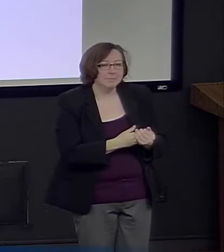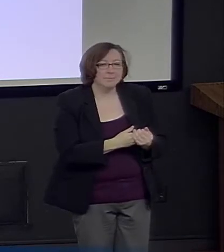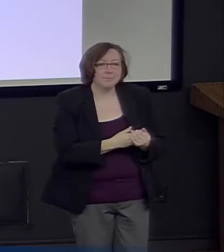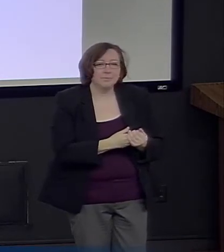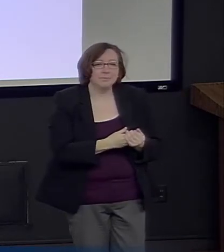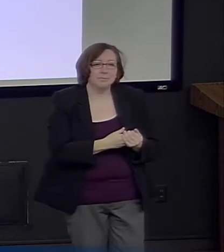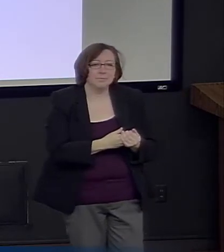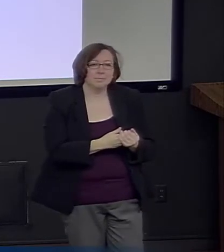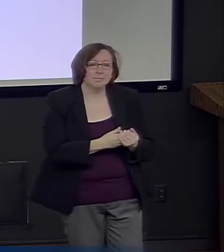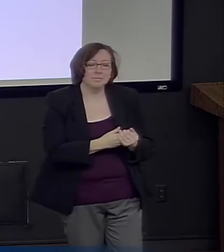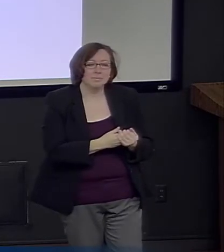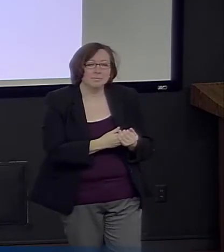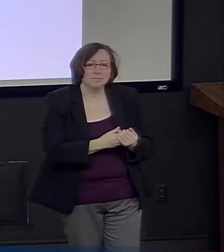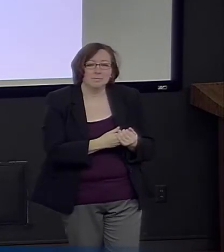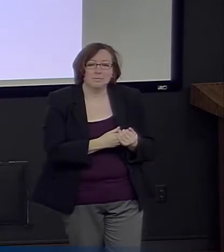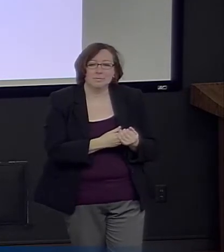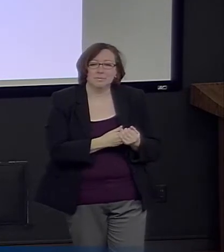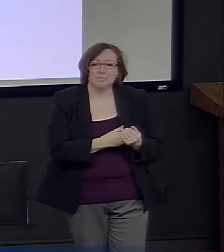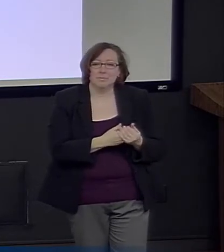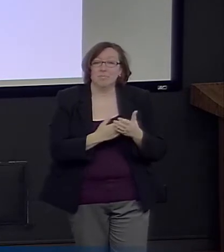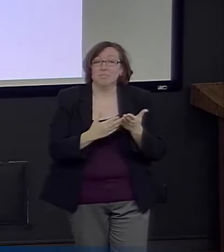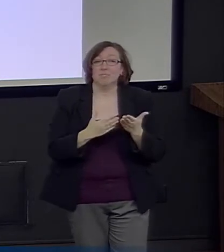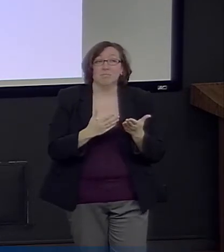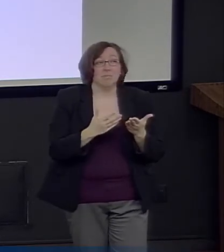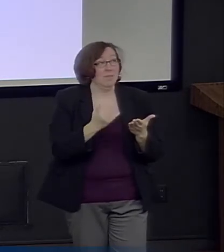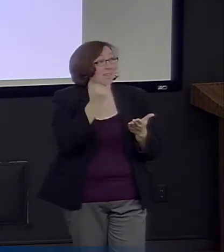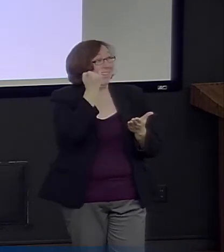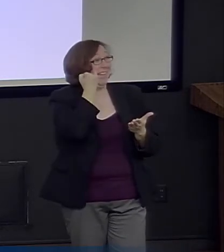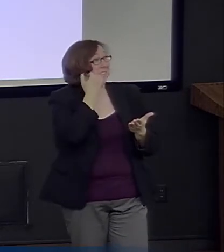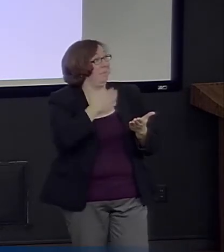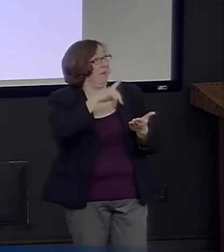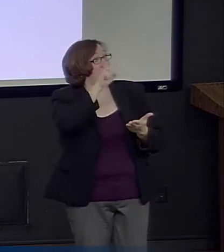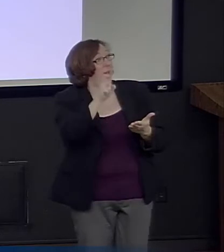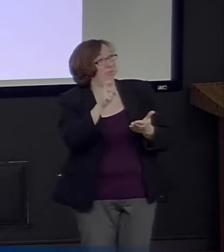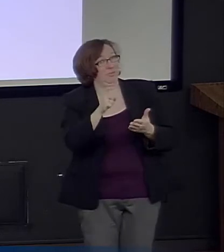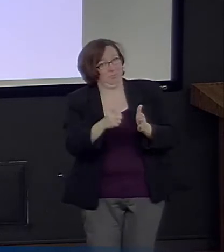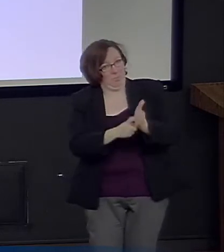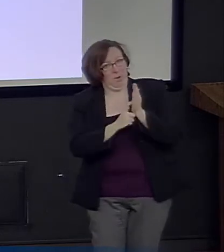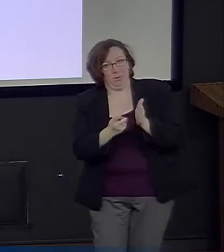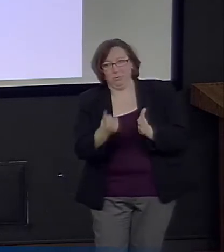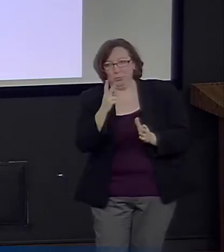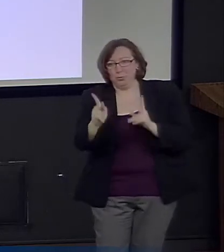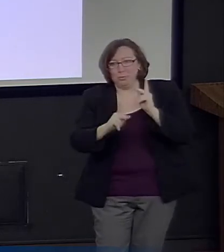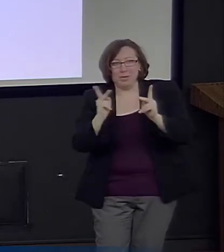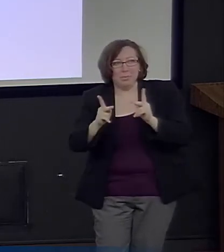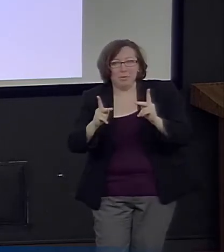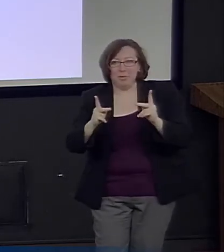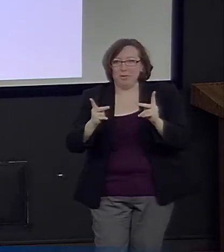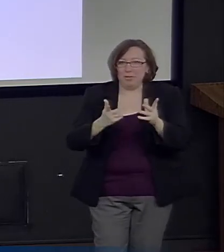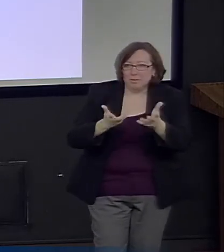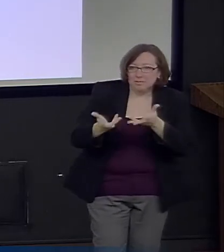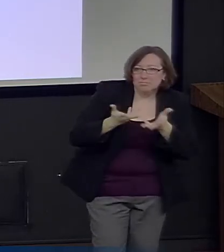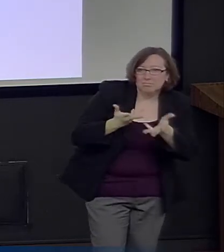something that requires two people talking together. And when you want to study interactions,